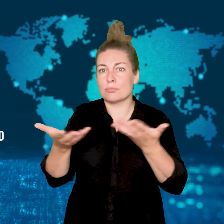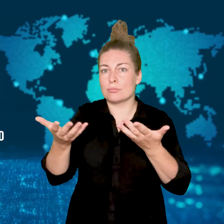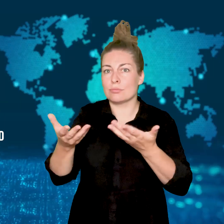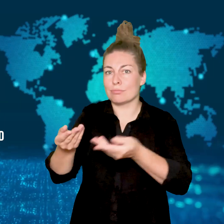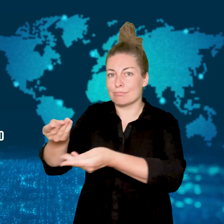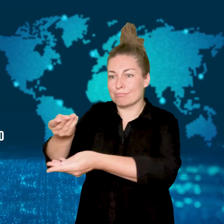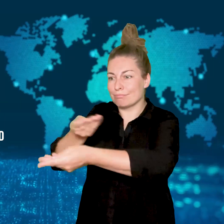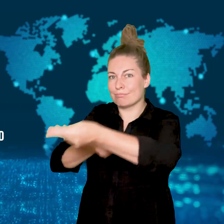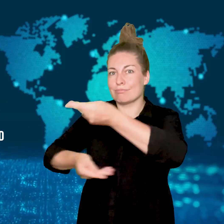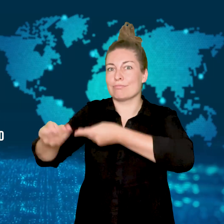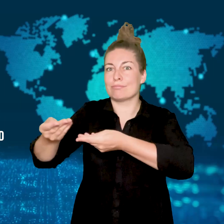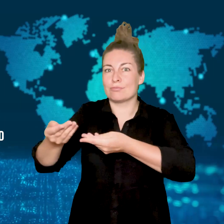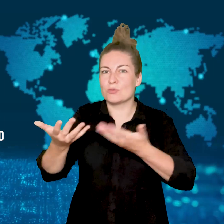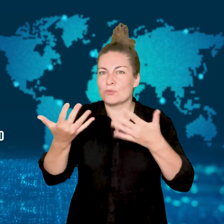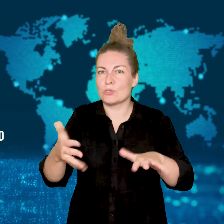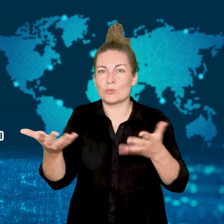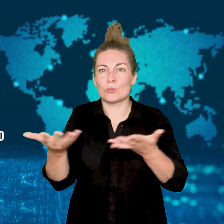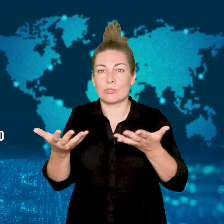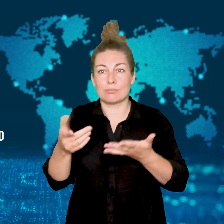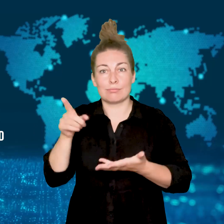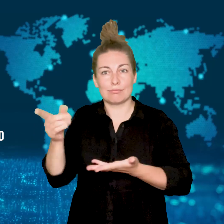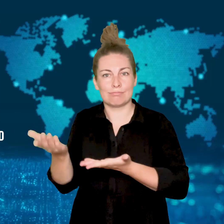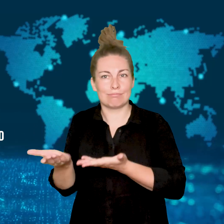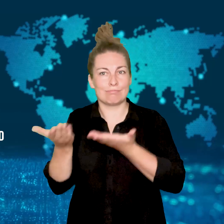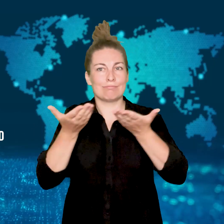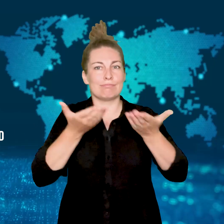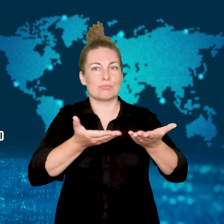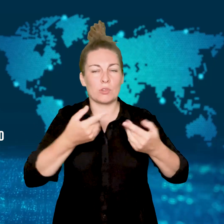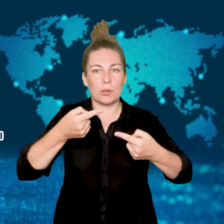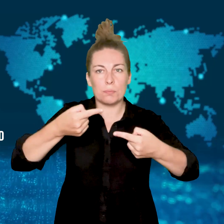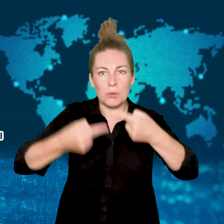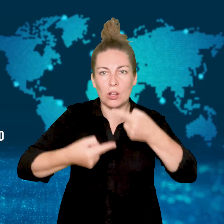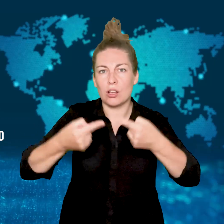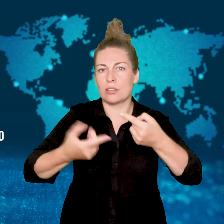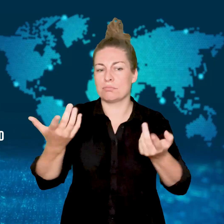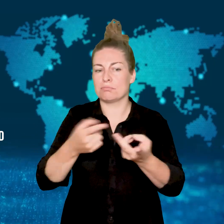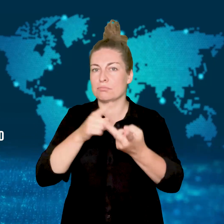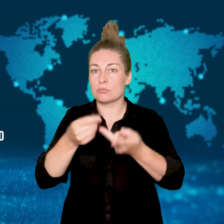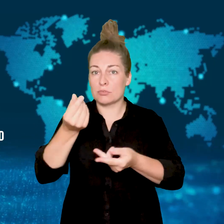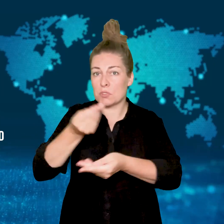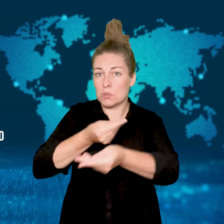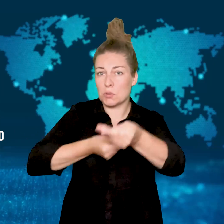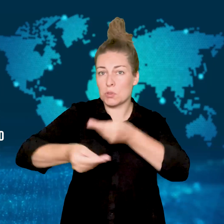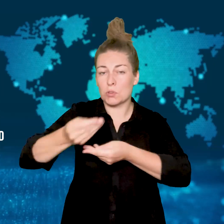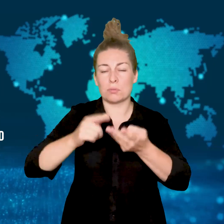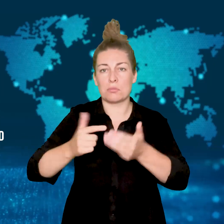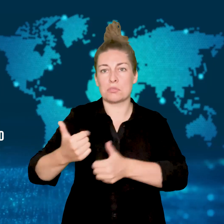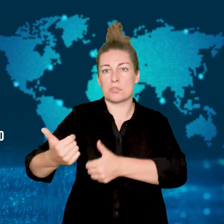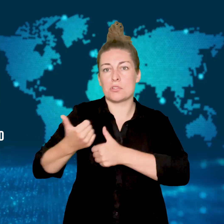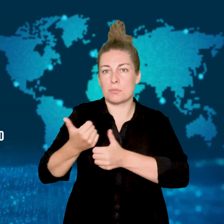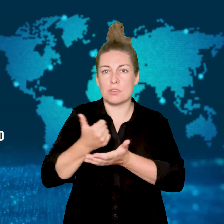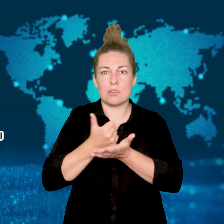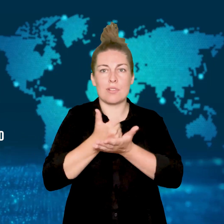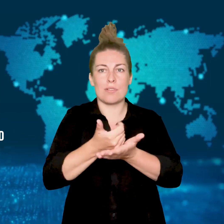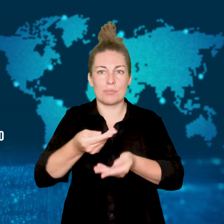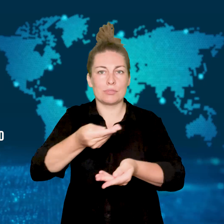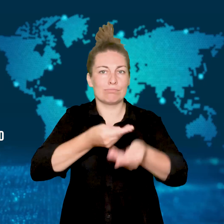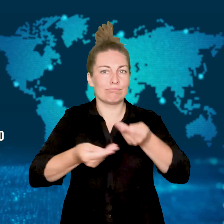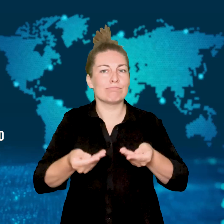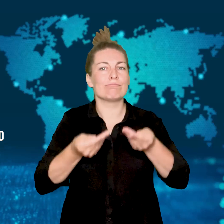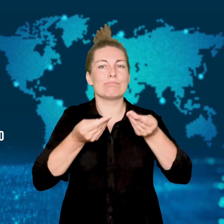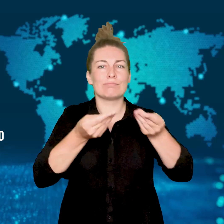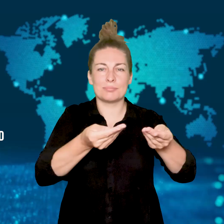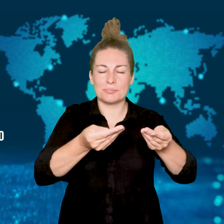In return, Castro was given political, economic, and military help.